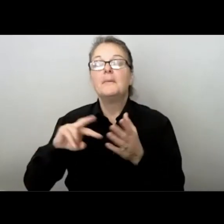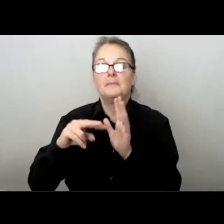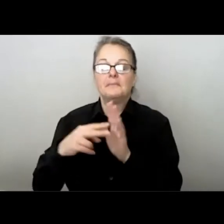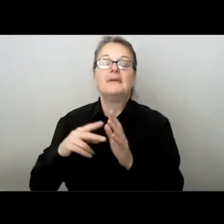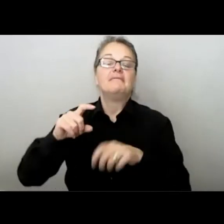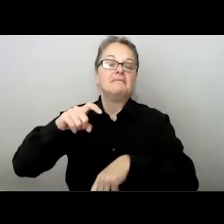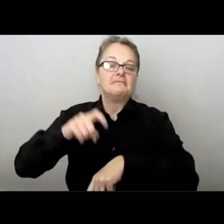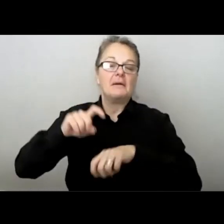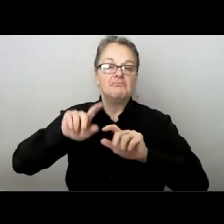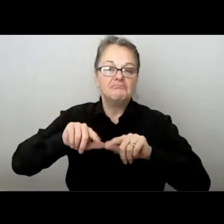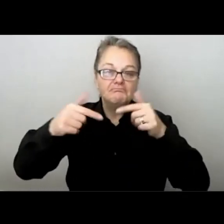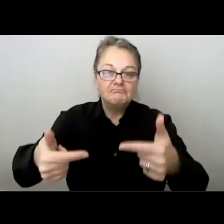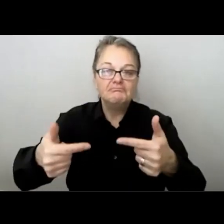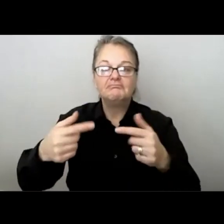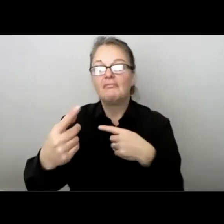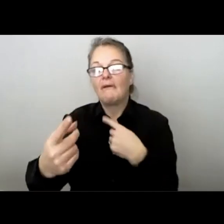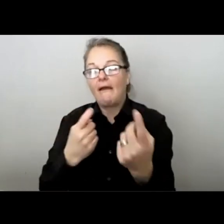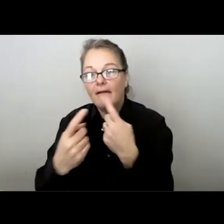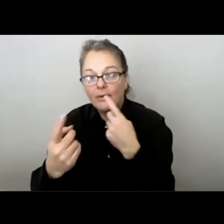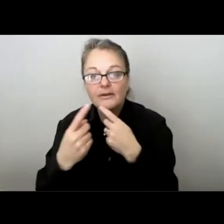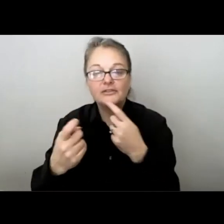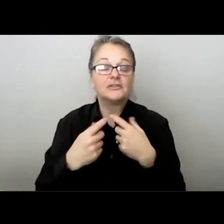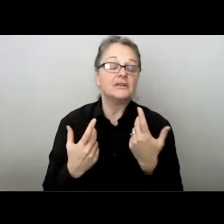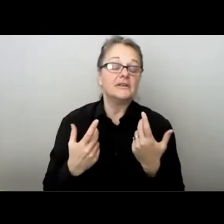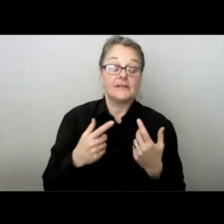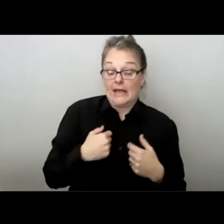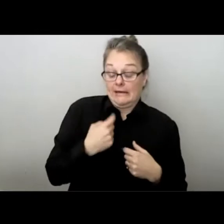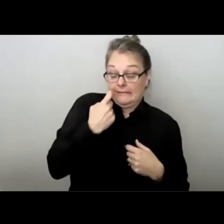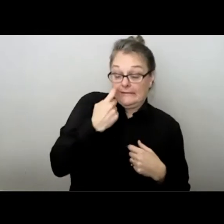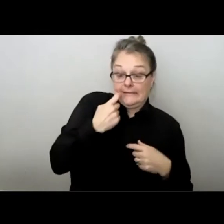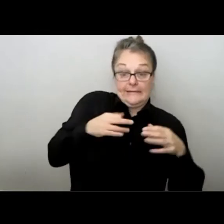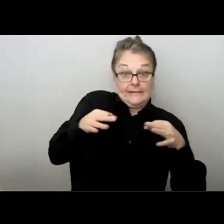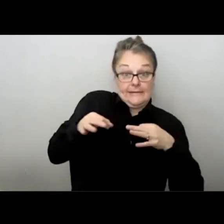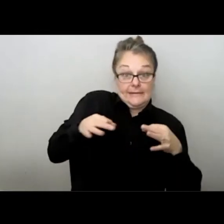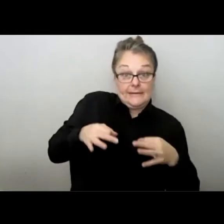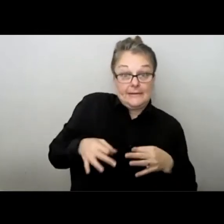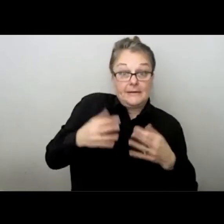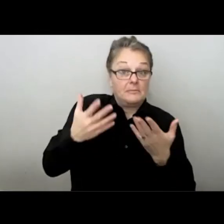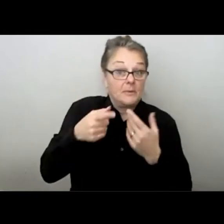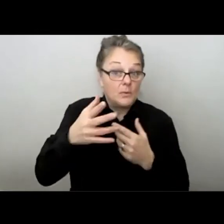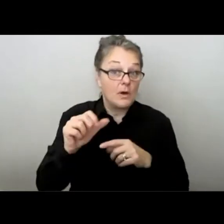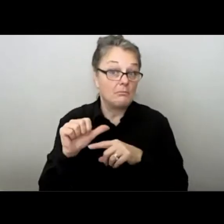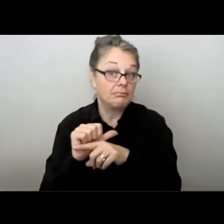FOR PEOPLE TO ASK QUESTIONS AND PRACTICE SOME OF THE THINGS THAT WE'VE LEARNED TONIGHT.